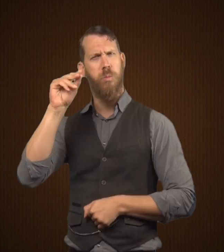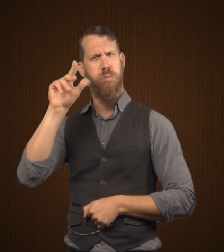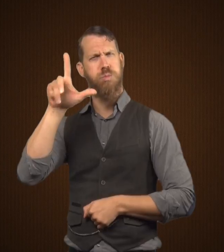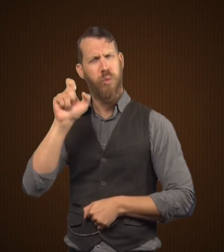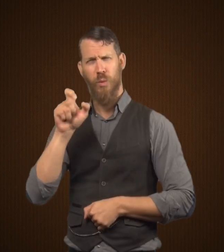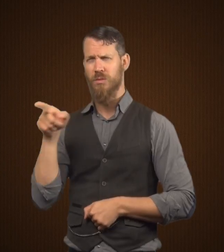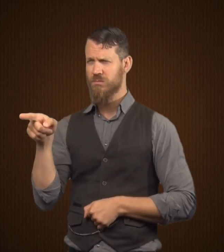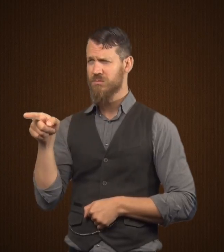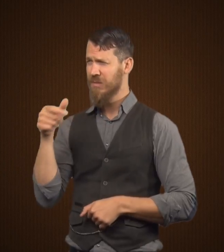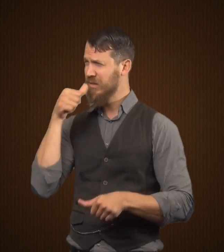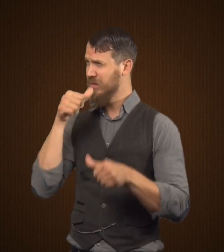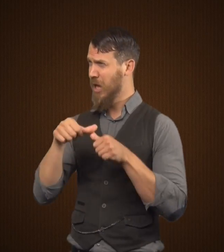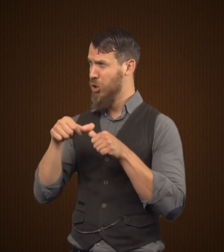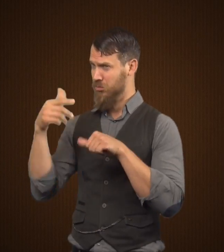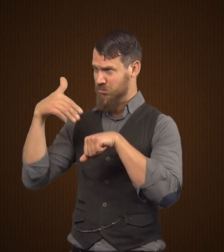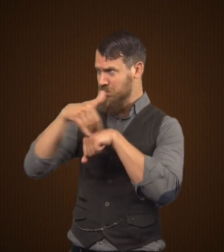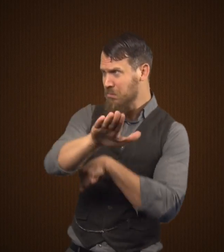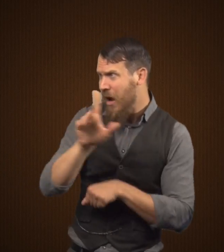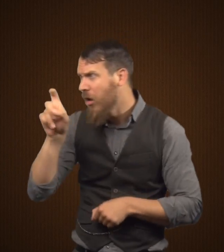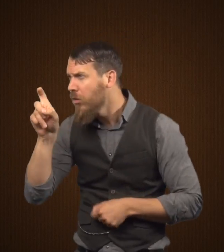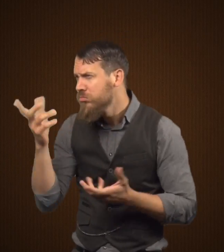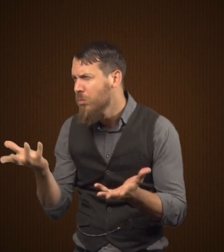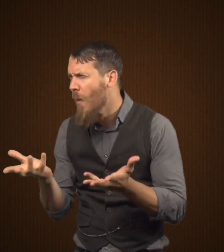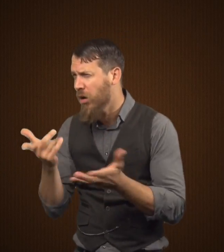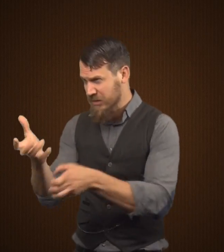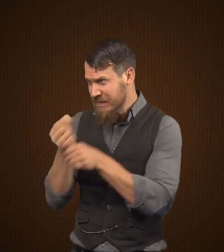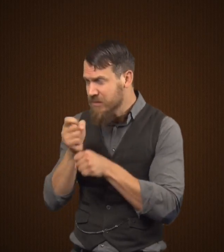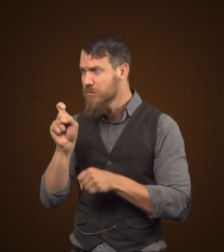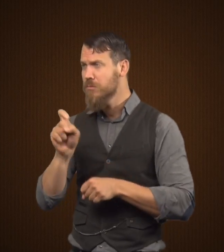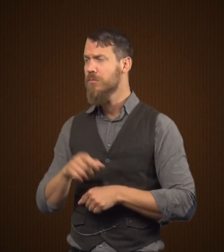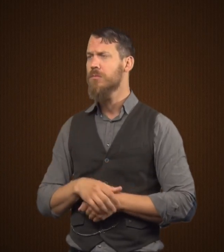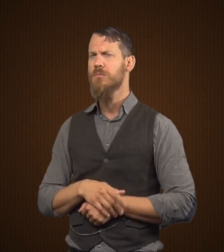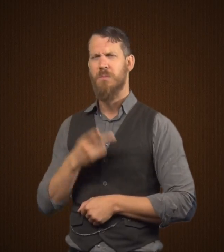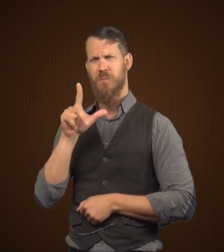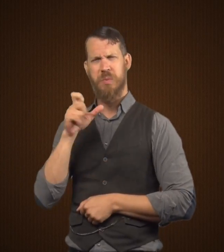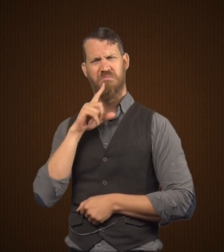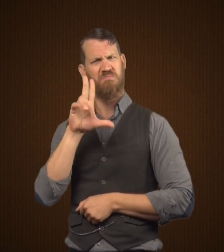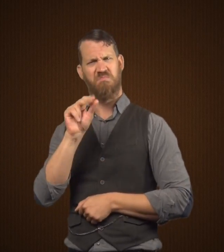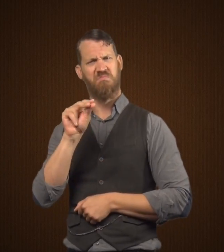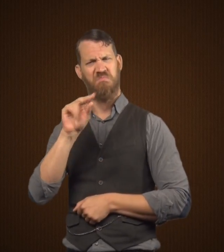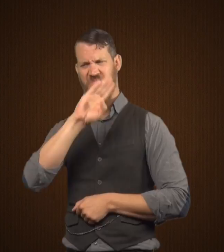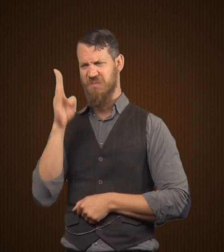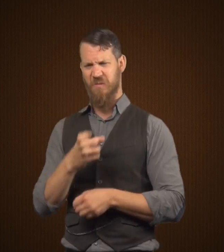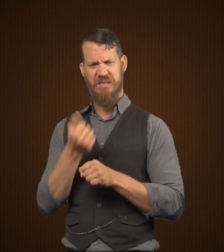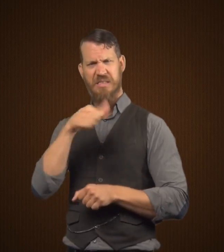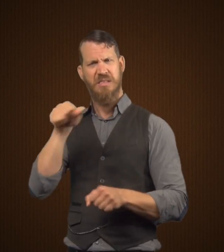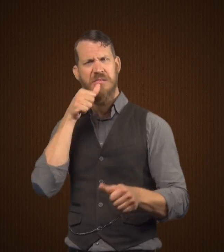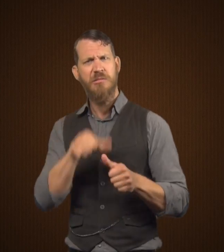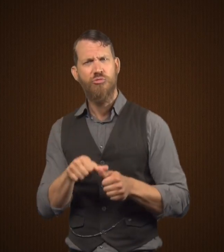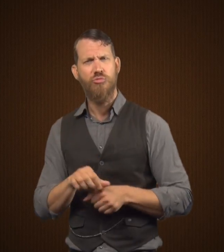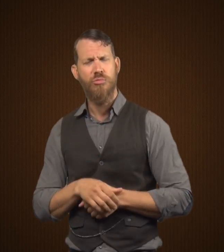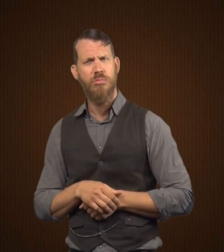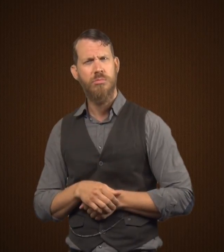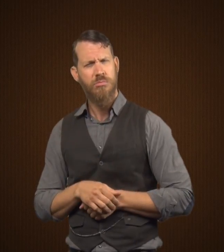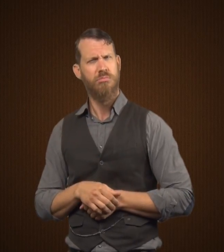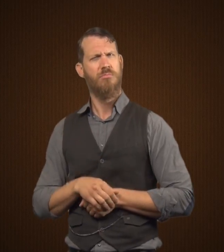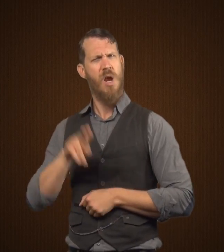Then he goes over to Mr. Poole and says, "Did this letter arrive in the mail today?" Mr. Poole says, "No. We didn't get any mail today."